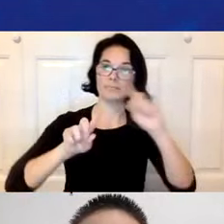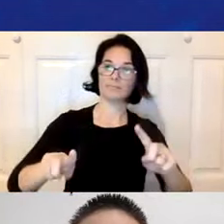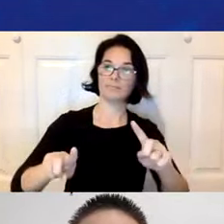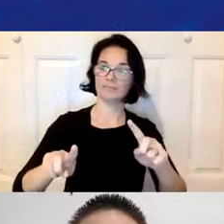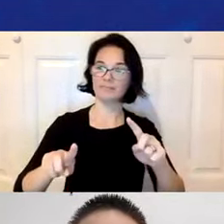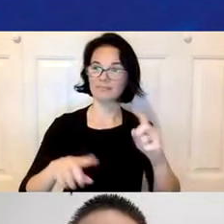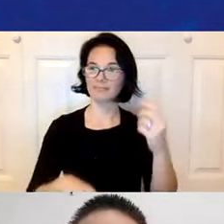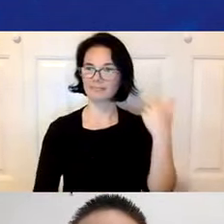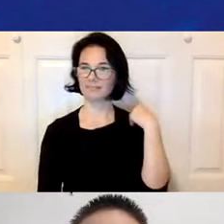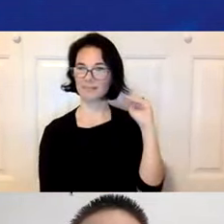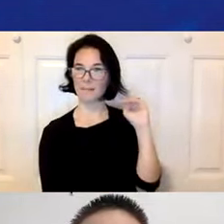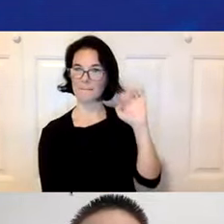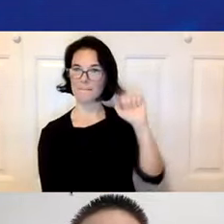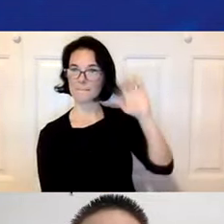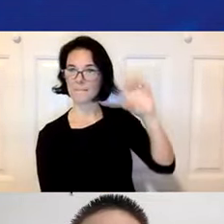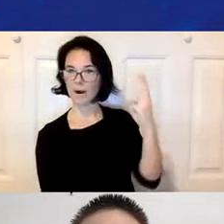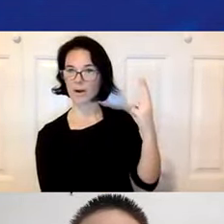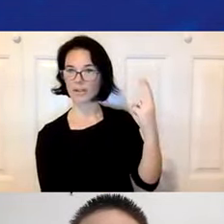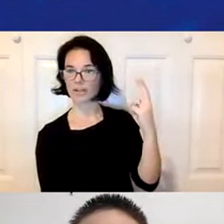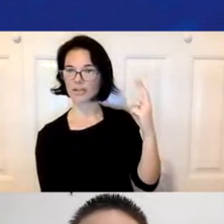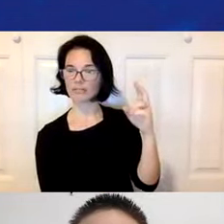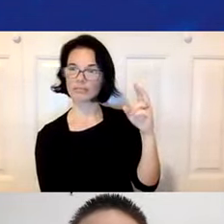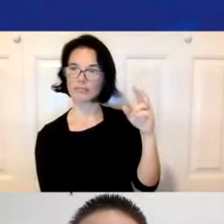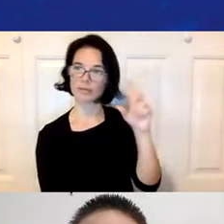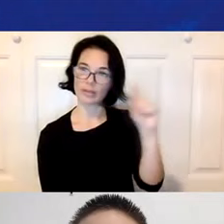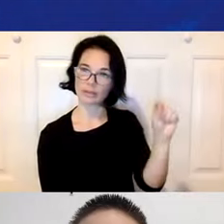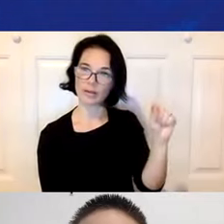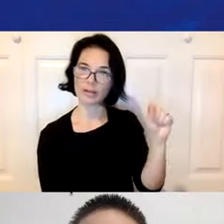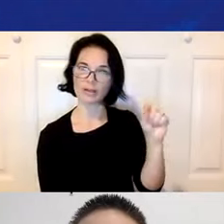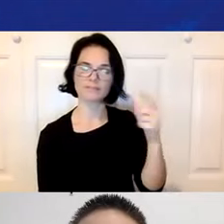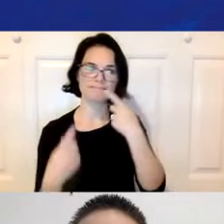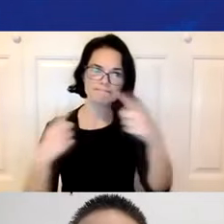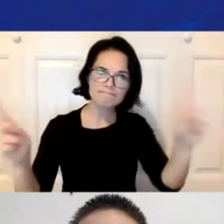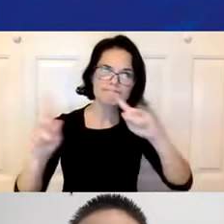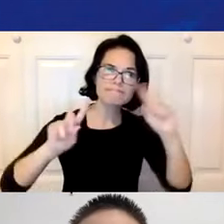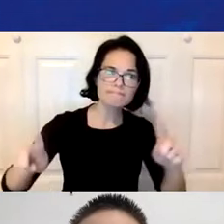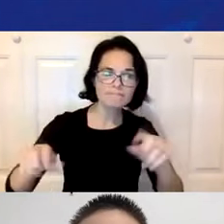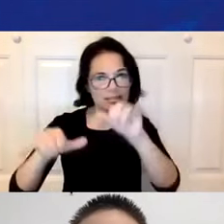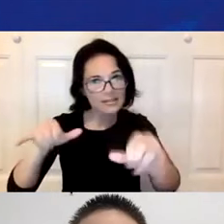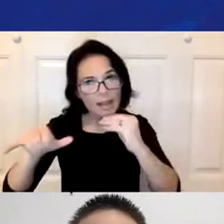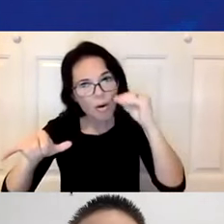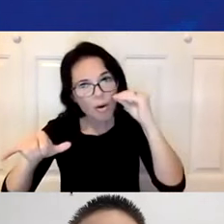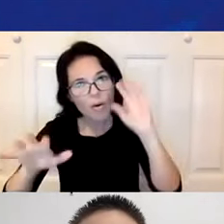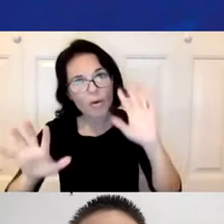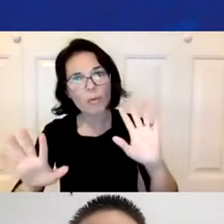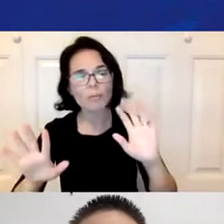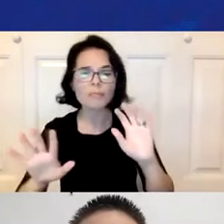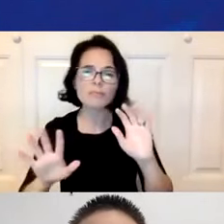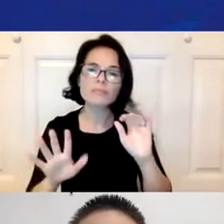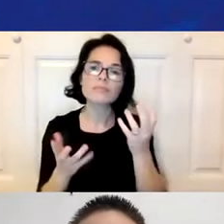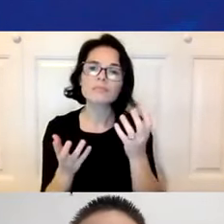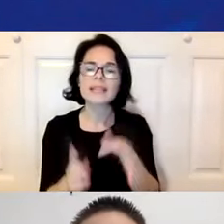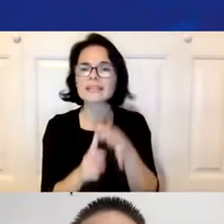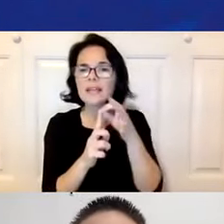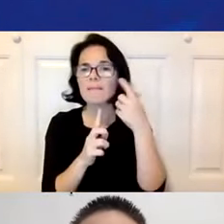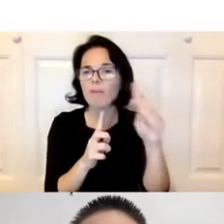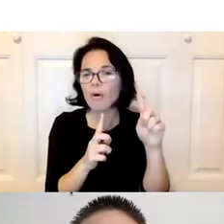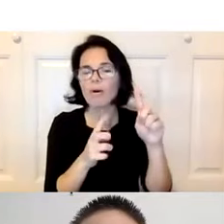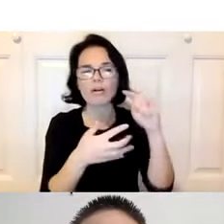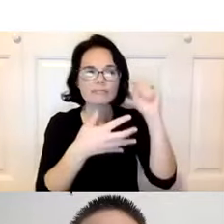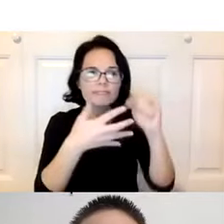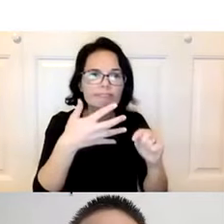telling everyone to stay home, except as needed to maintain continuity of operations. So,